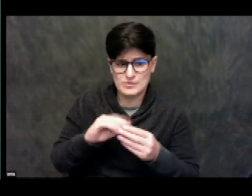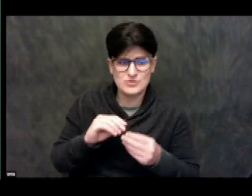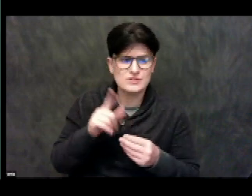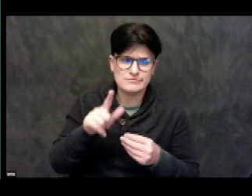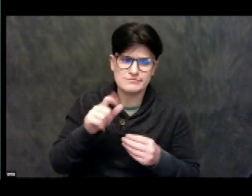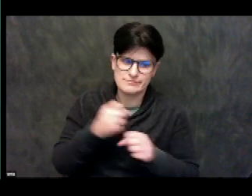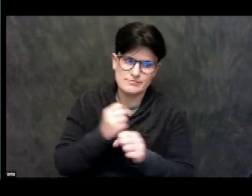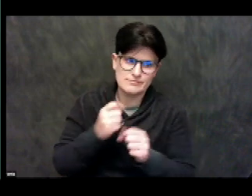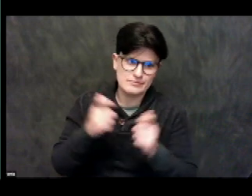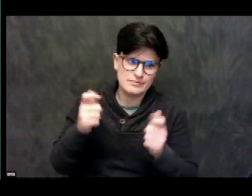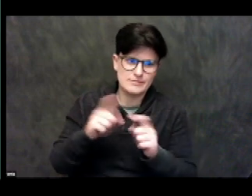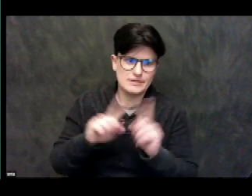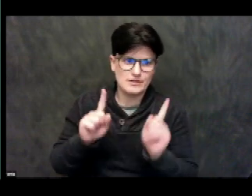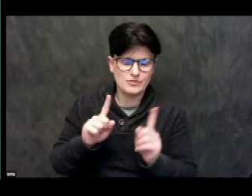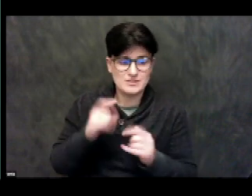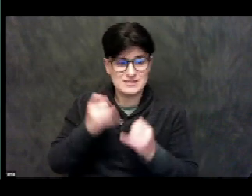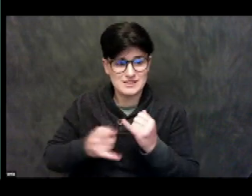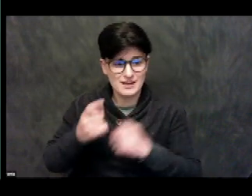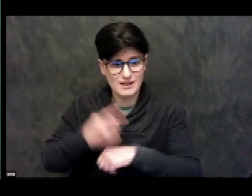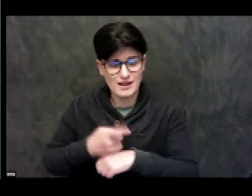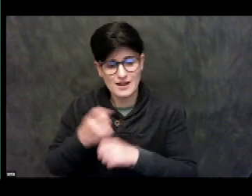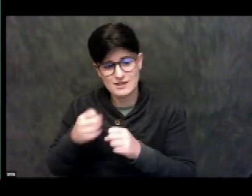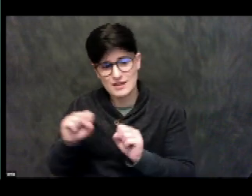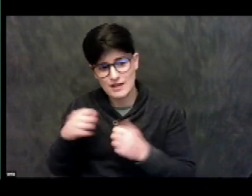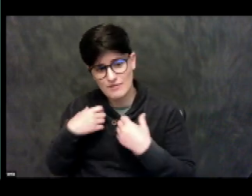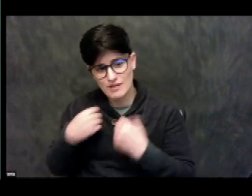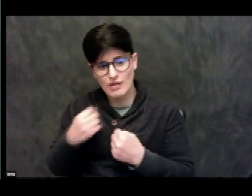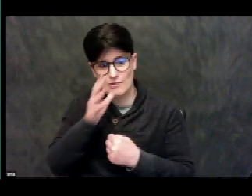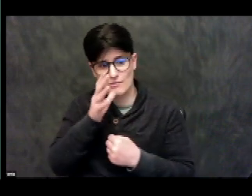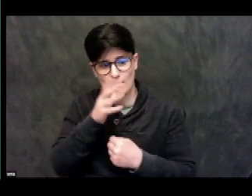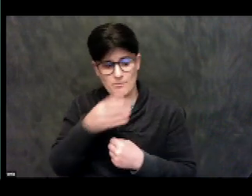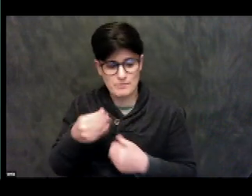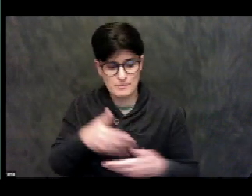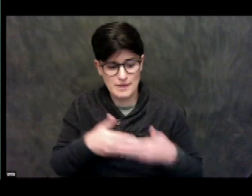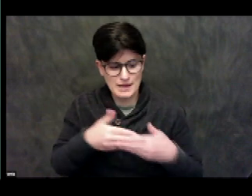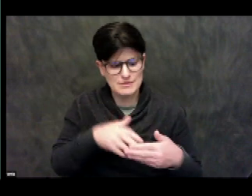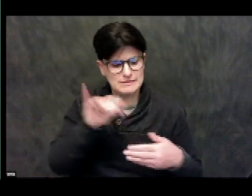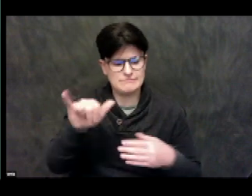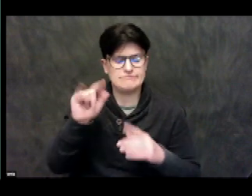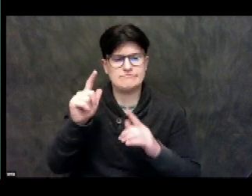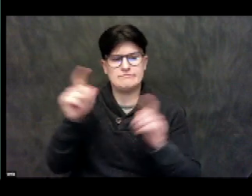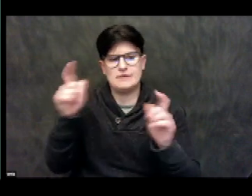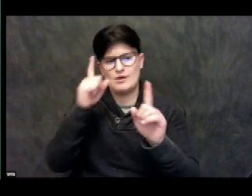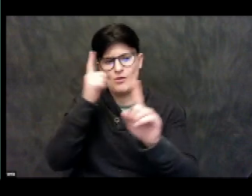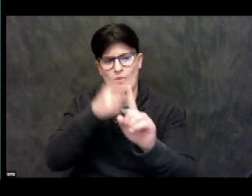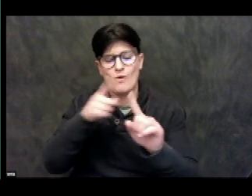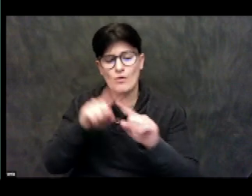healthy mom and baby is the overarching goal. But then there are also these pieces that